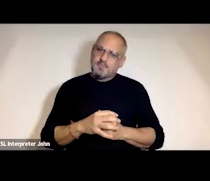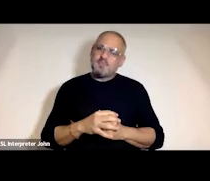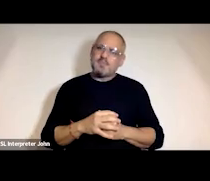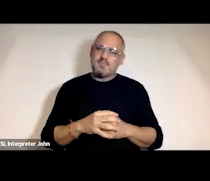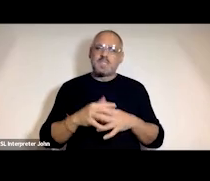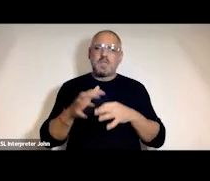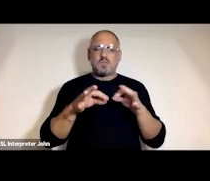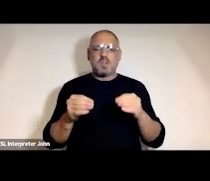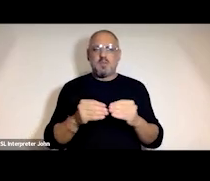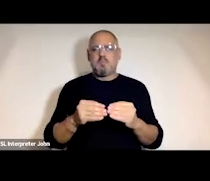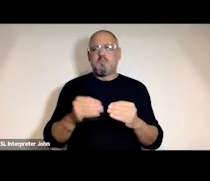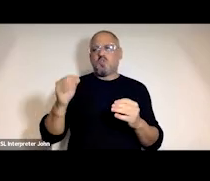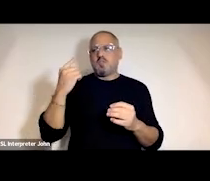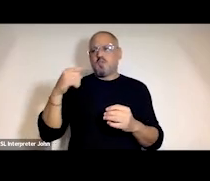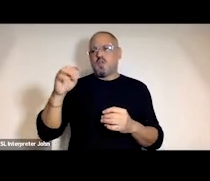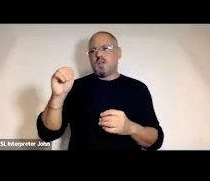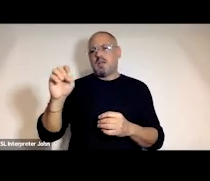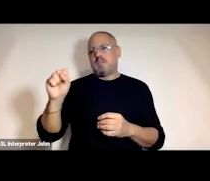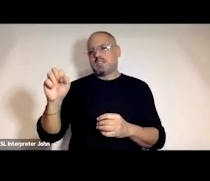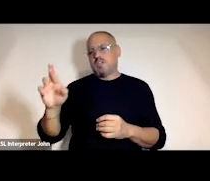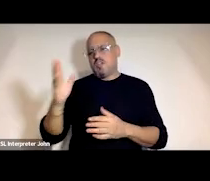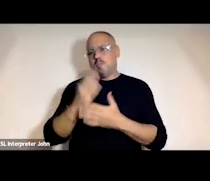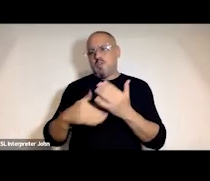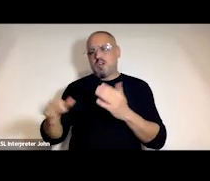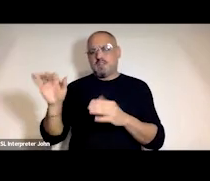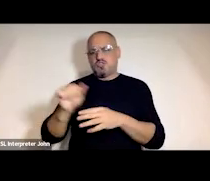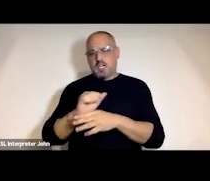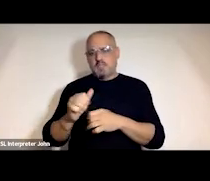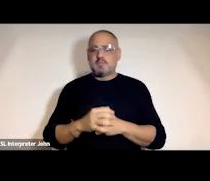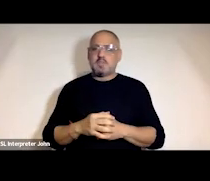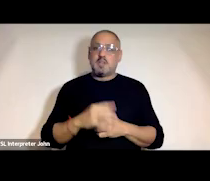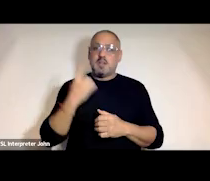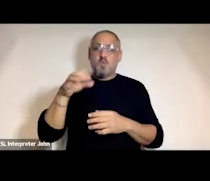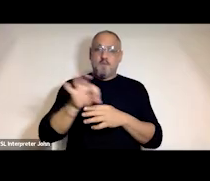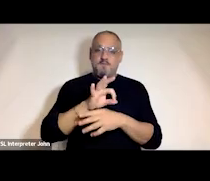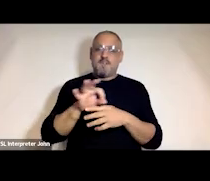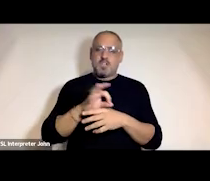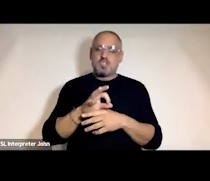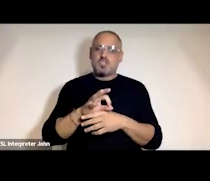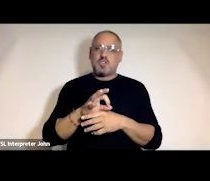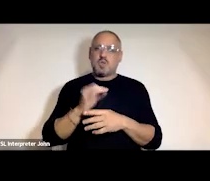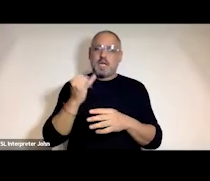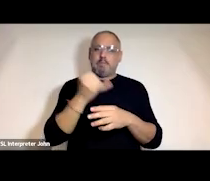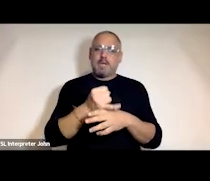during the MSR refresher portion of this training. So for functional impairments,